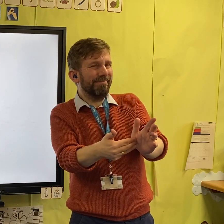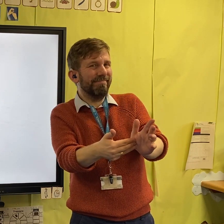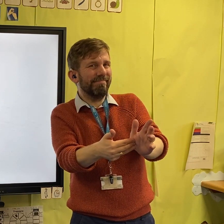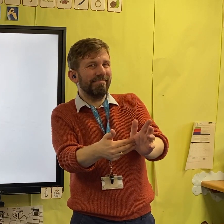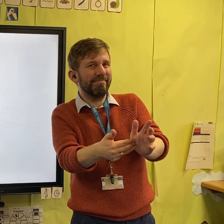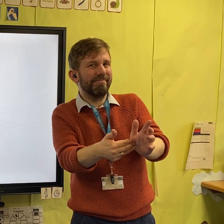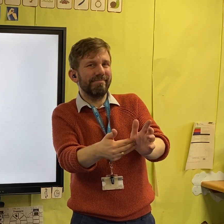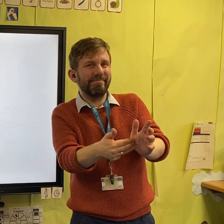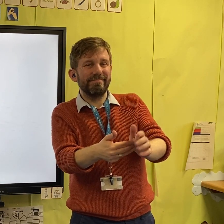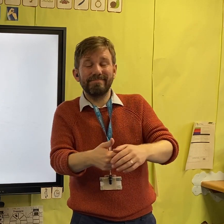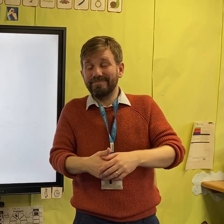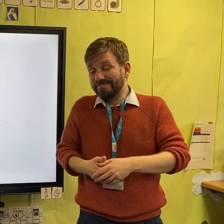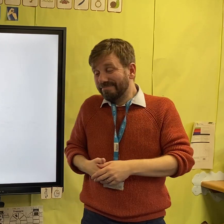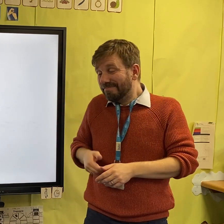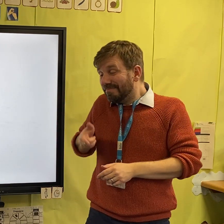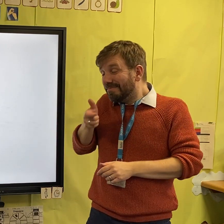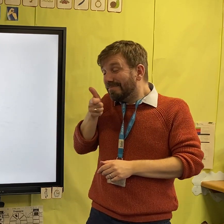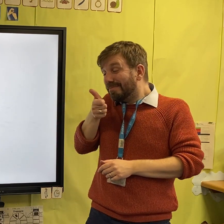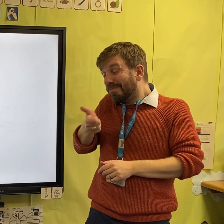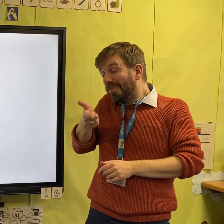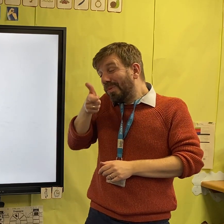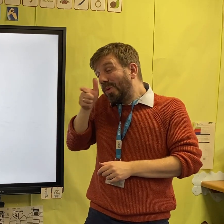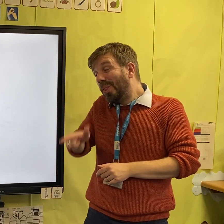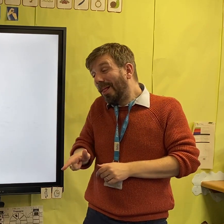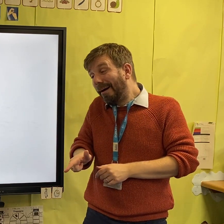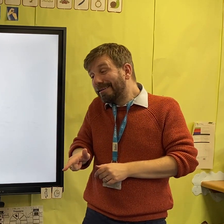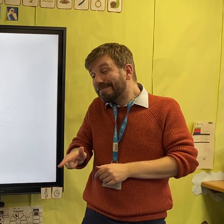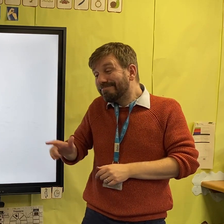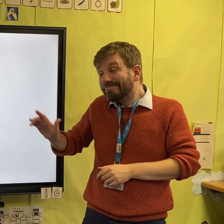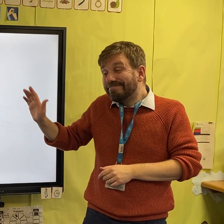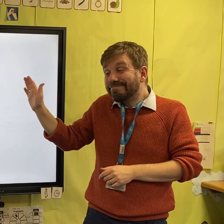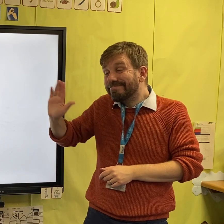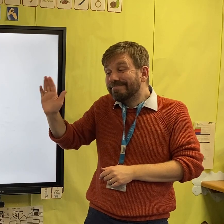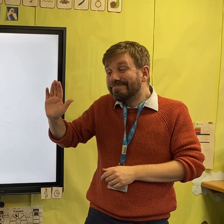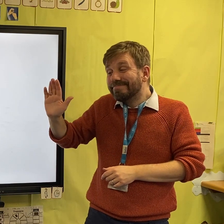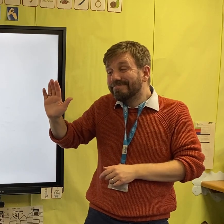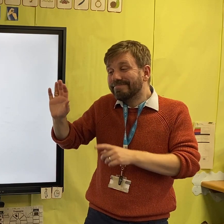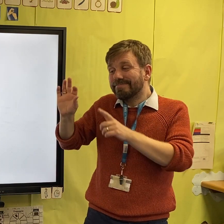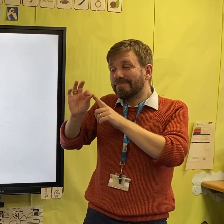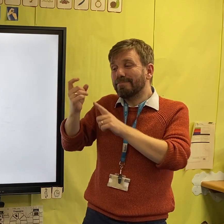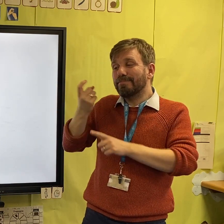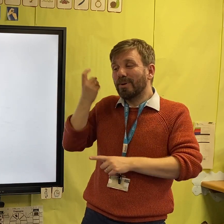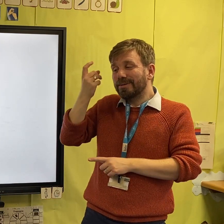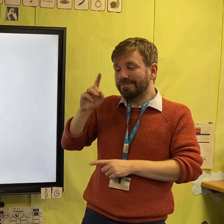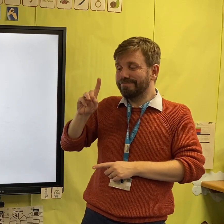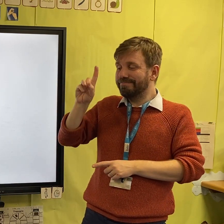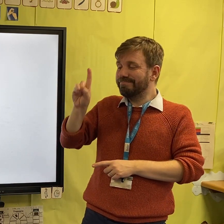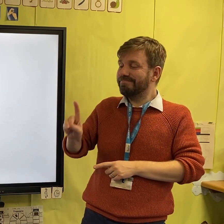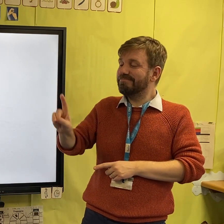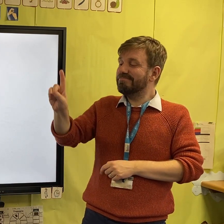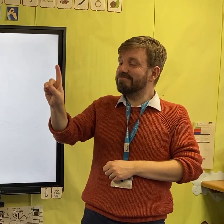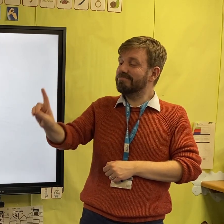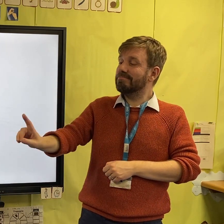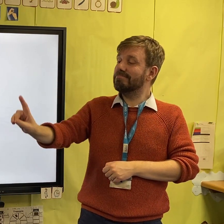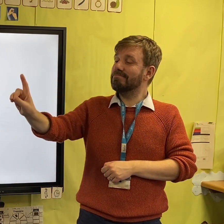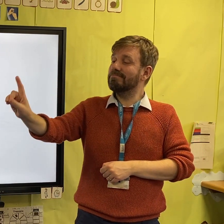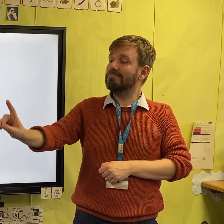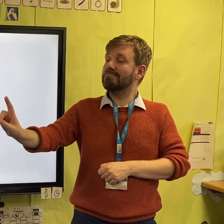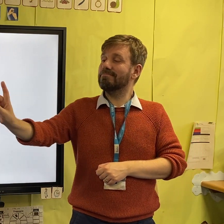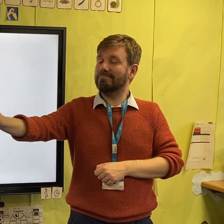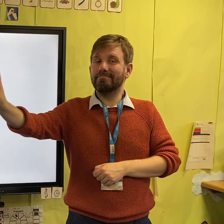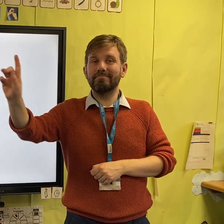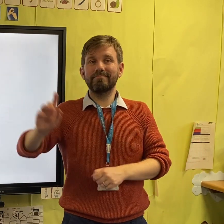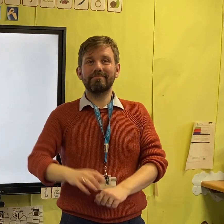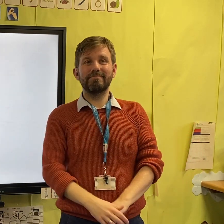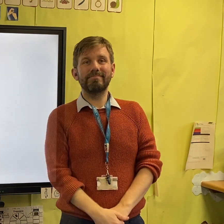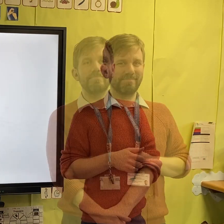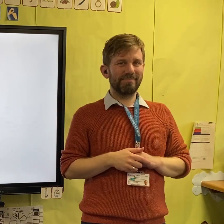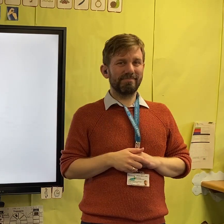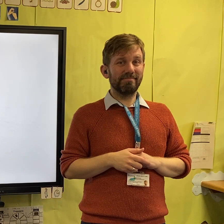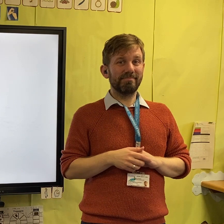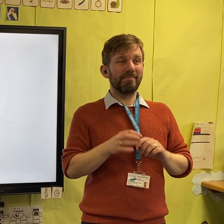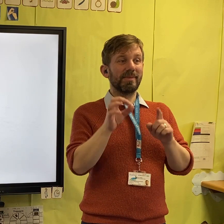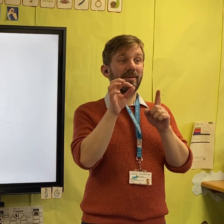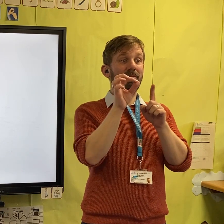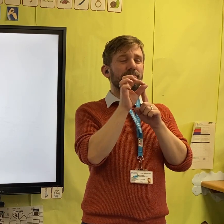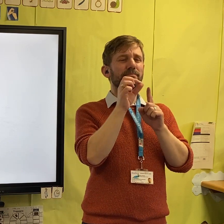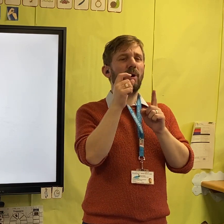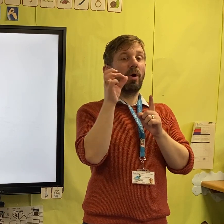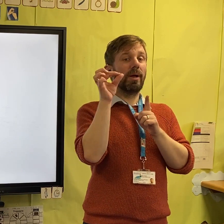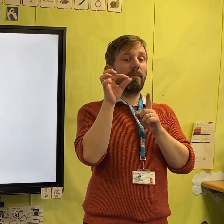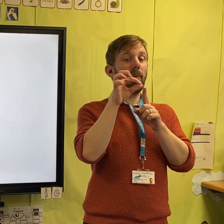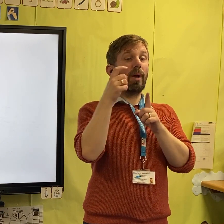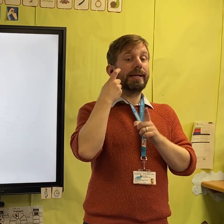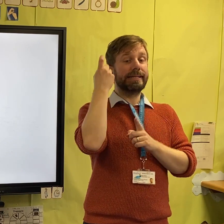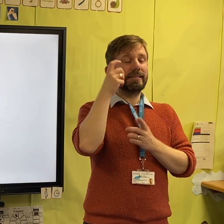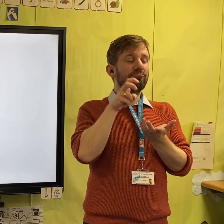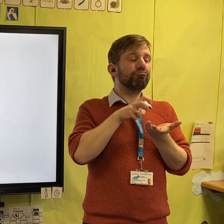find a million to know for sure how big it is! Good luck called Mama and she watched him go.